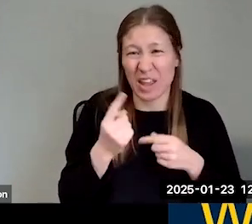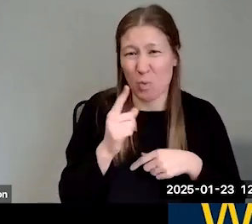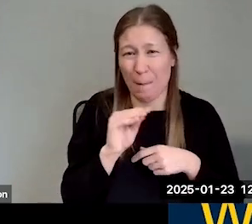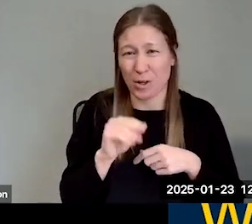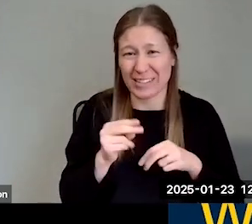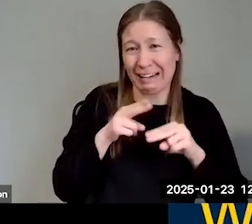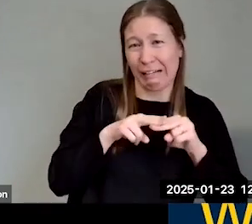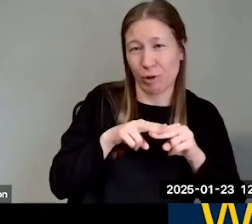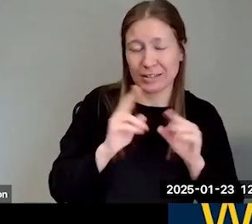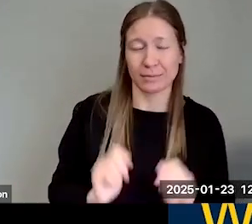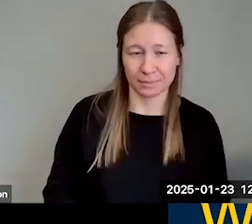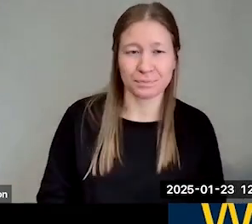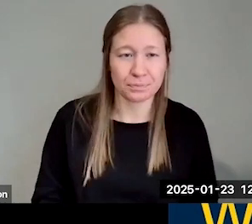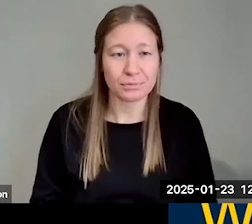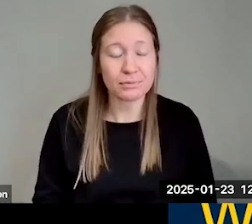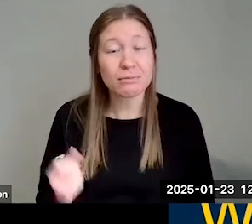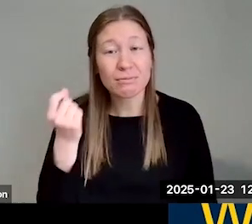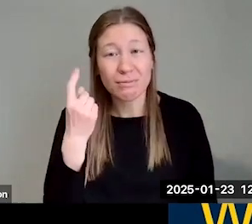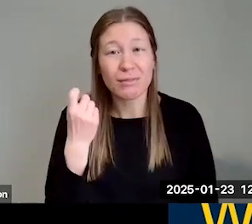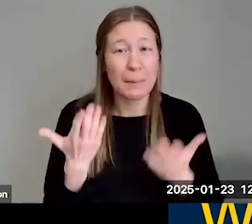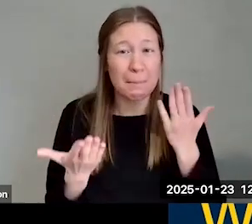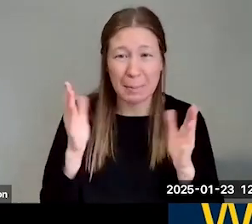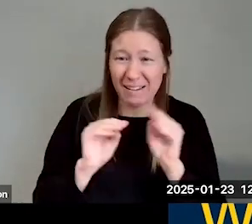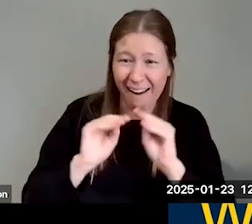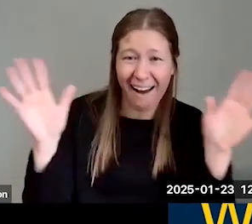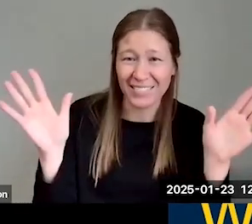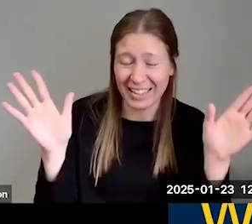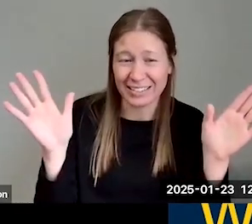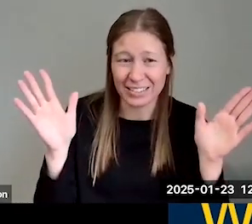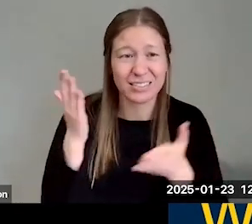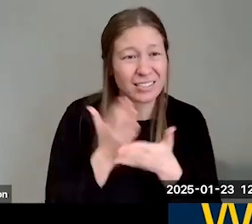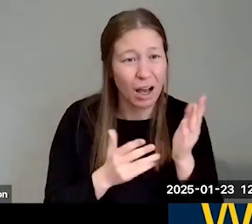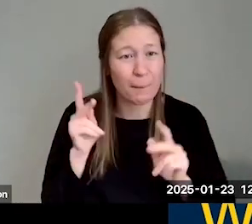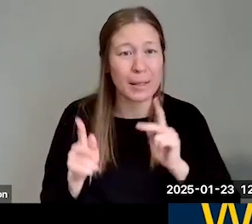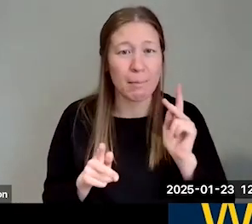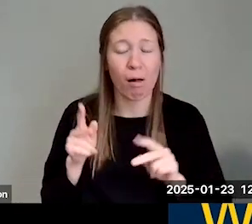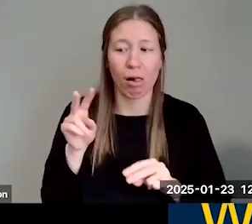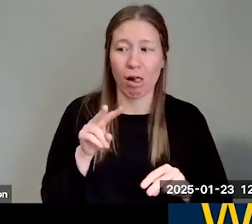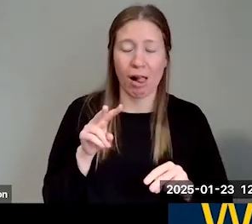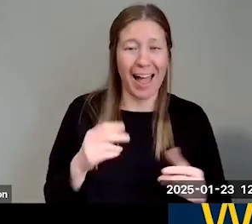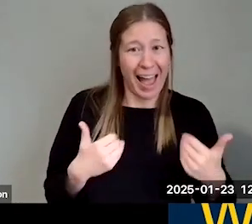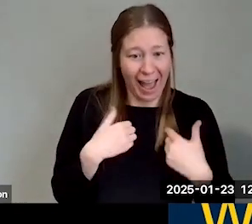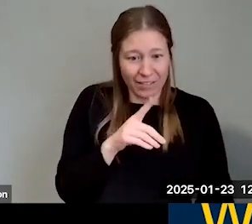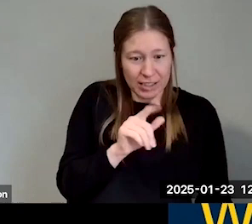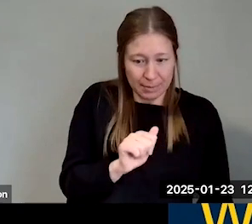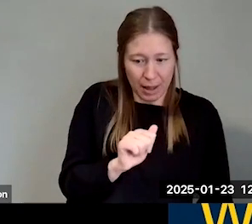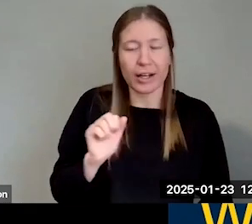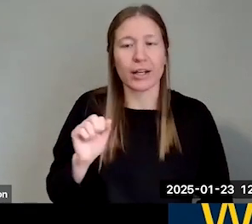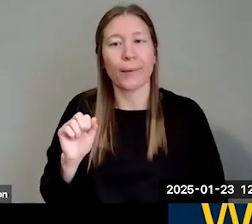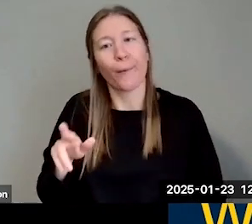So it may seem obvious to some people who either have disabilities or who work in the field of disability